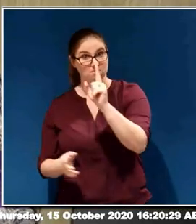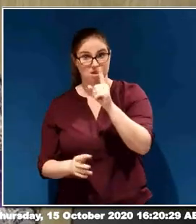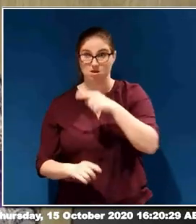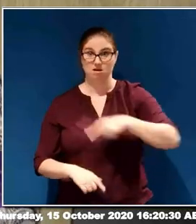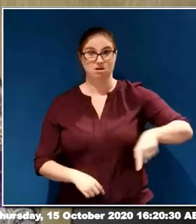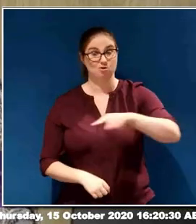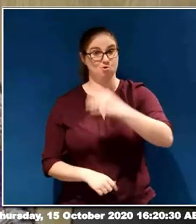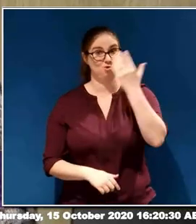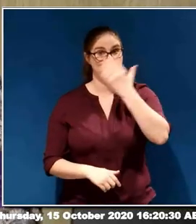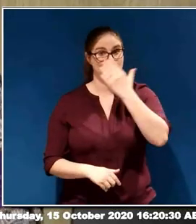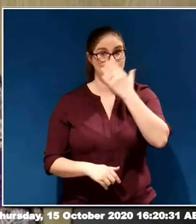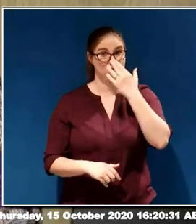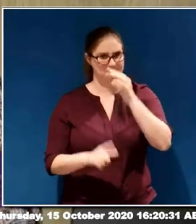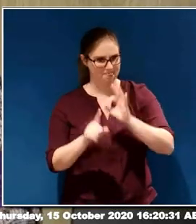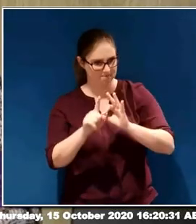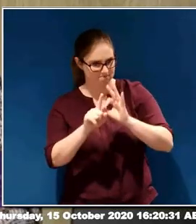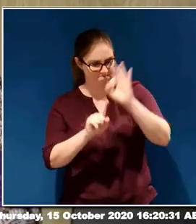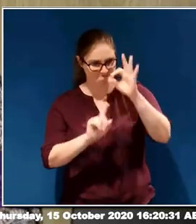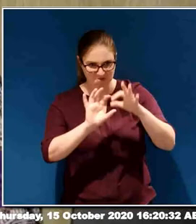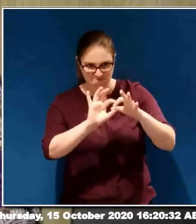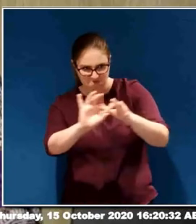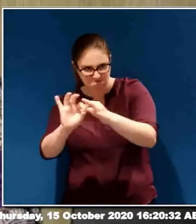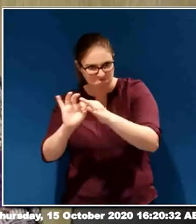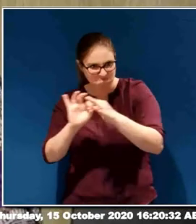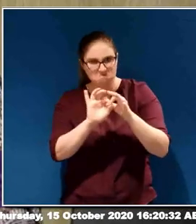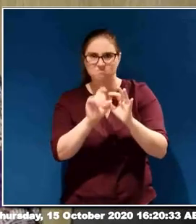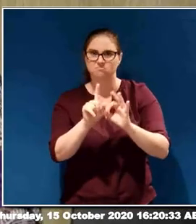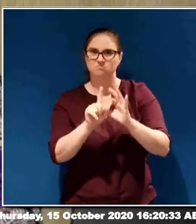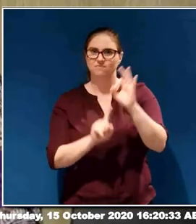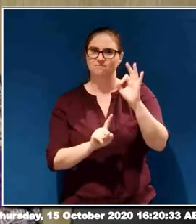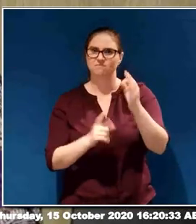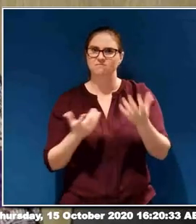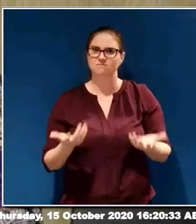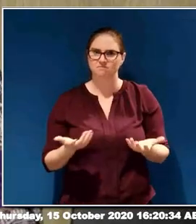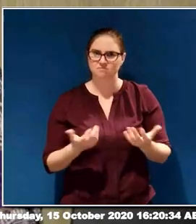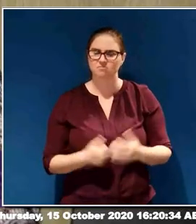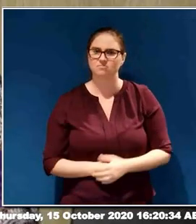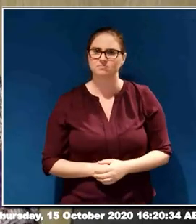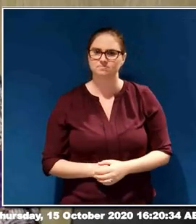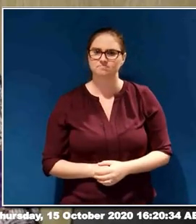There's studies coming out that are showing that academic